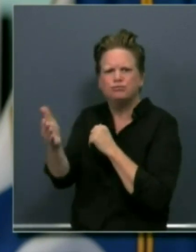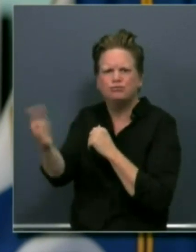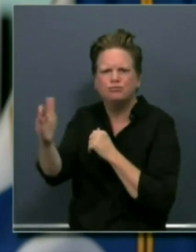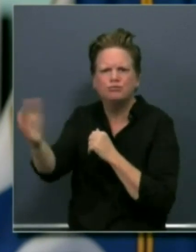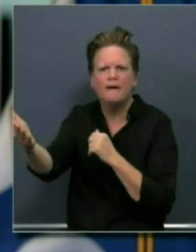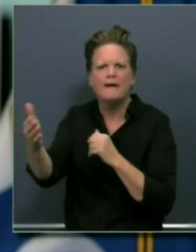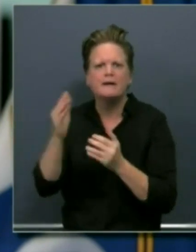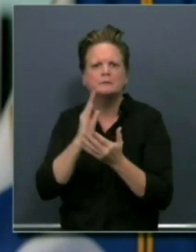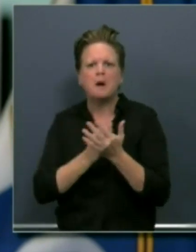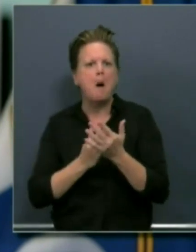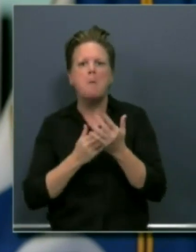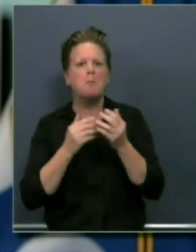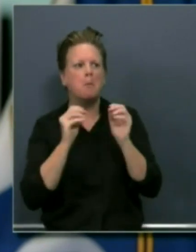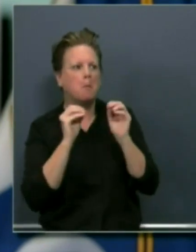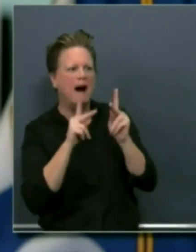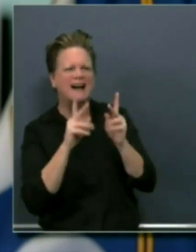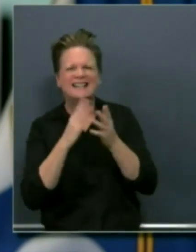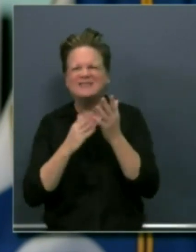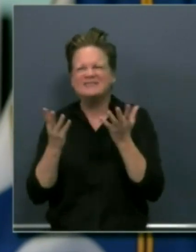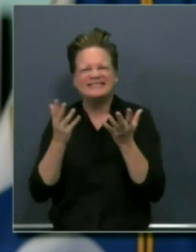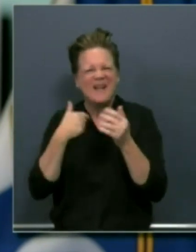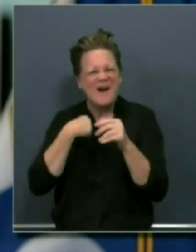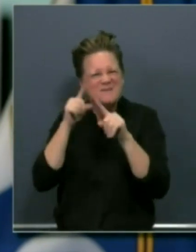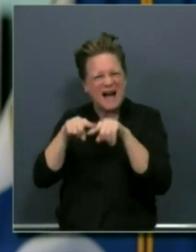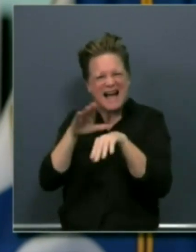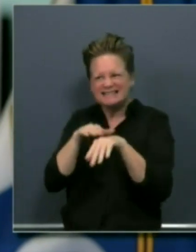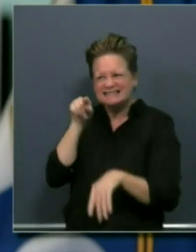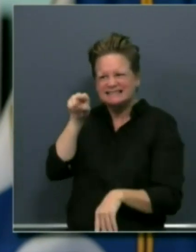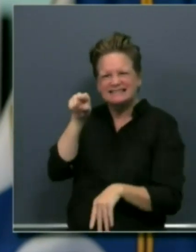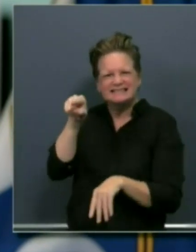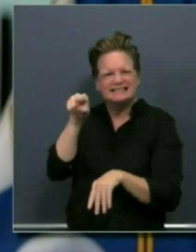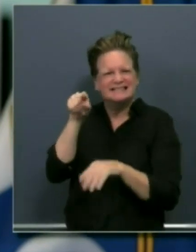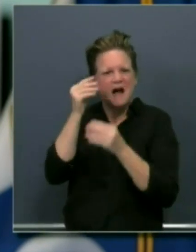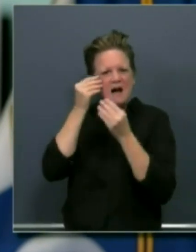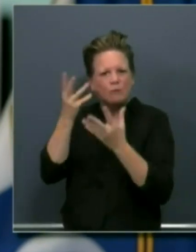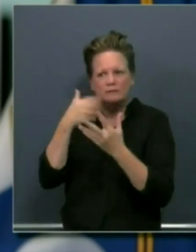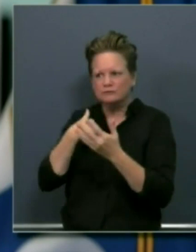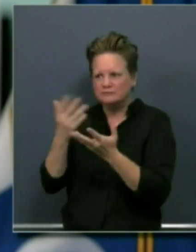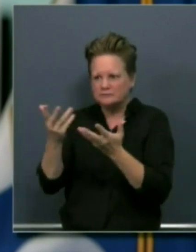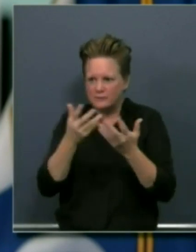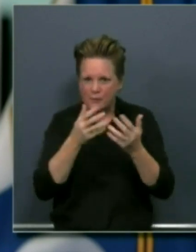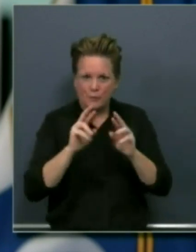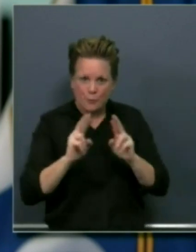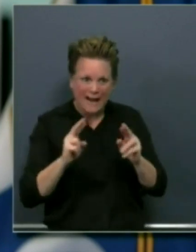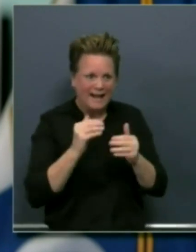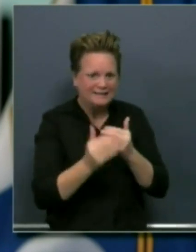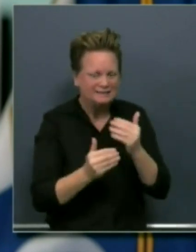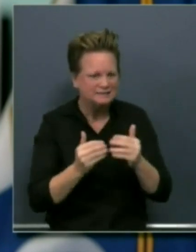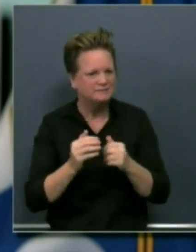TO TRACE AND TEST. AND OF COURSE DEATH THAT CONTINUE TO